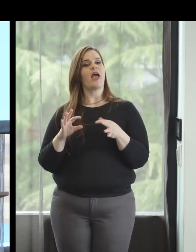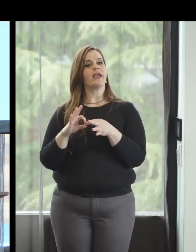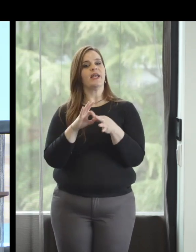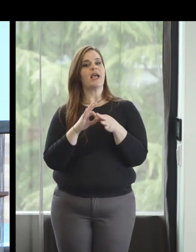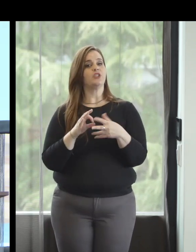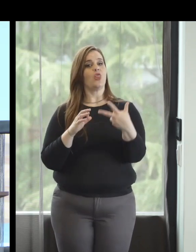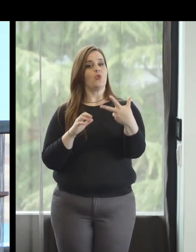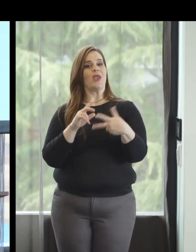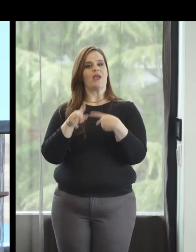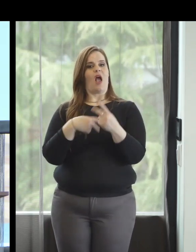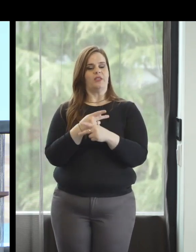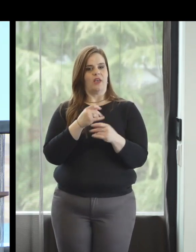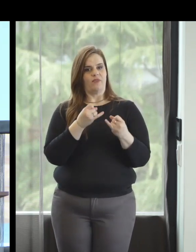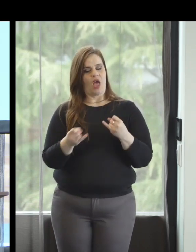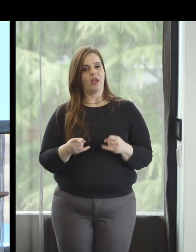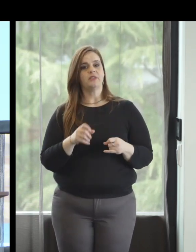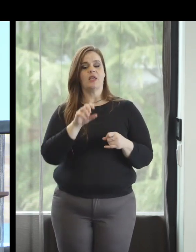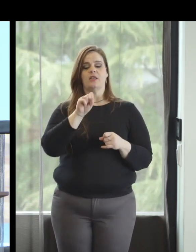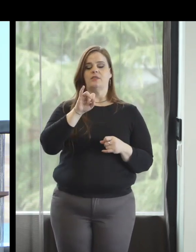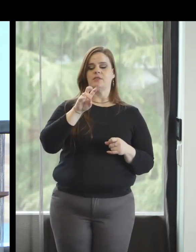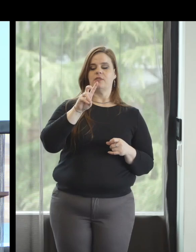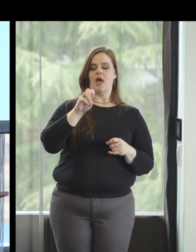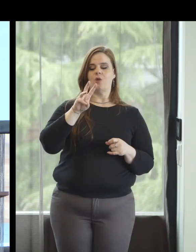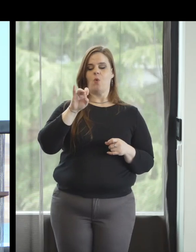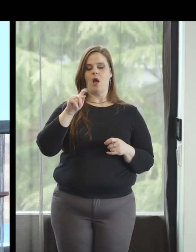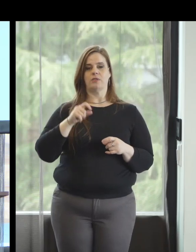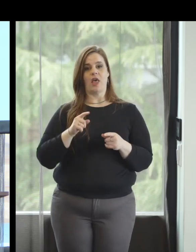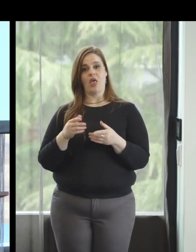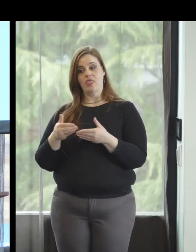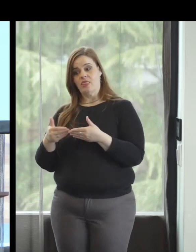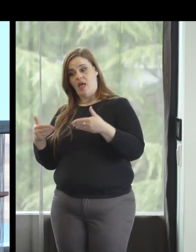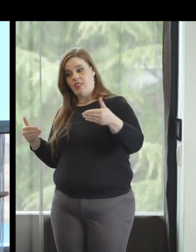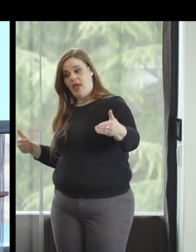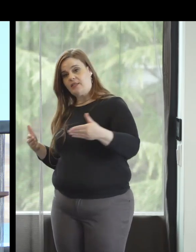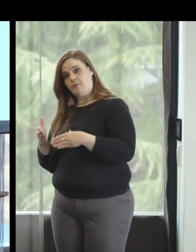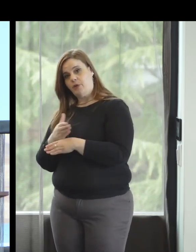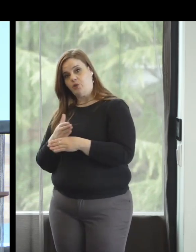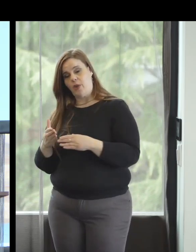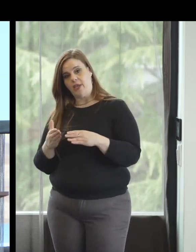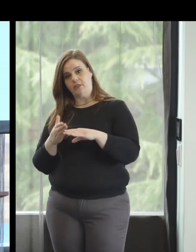Of lines, sidewalks, links between the sidewalks and crossings and the